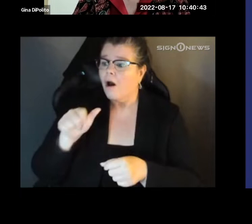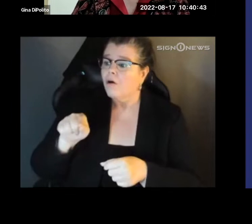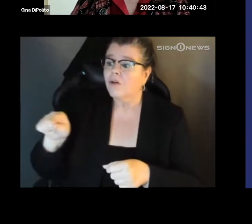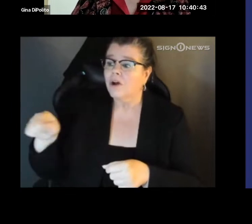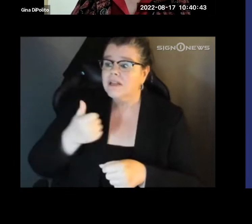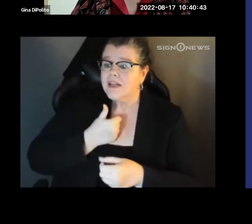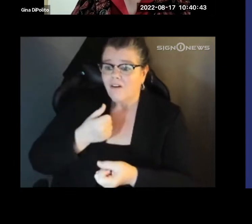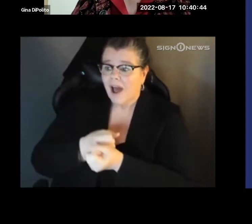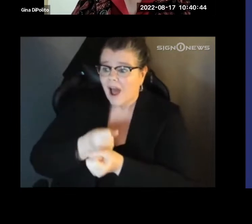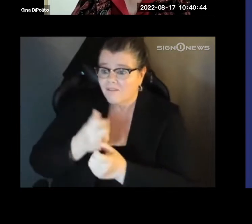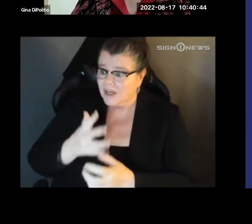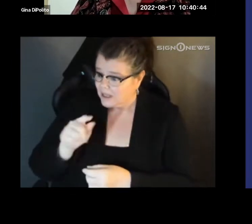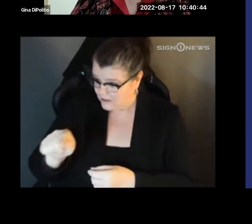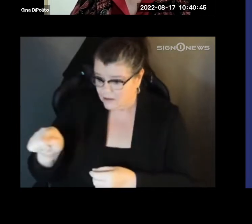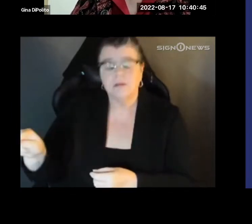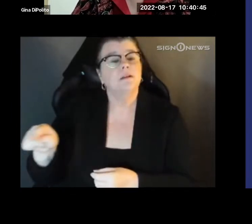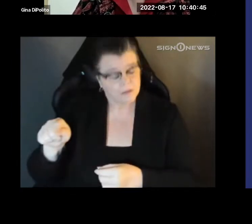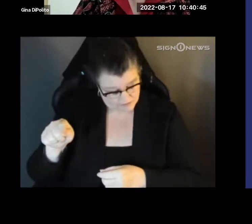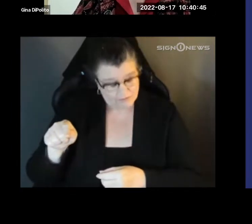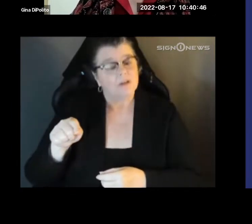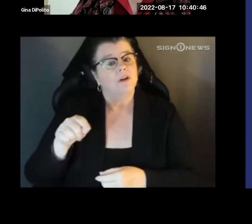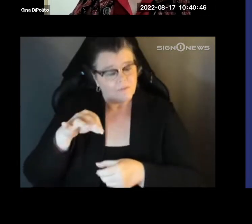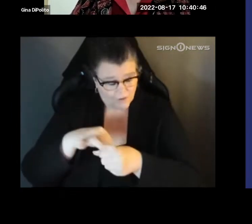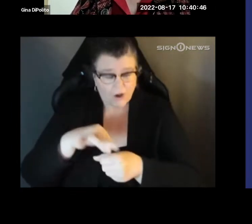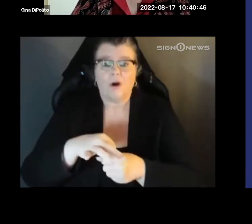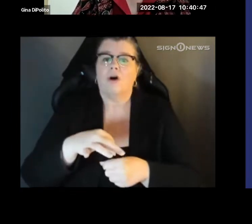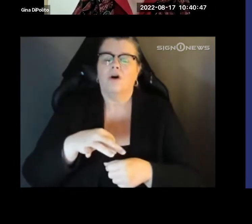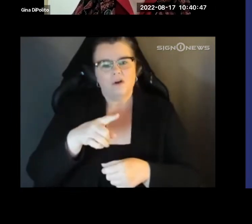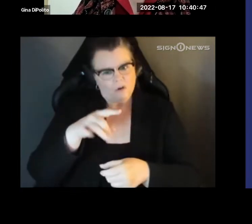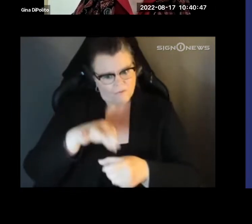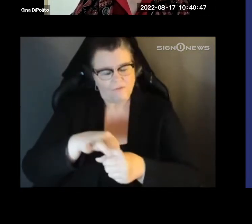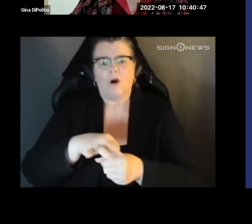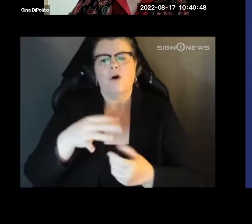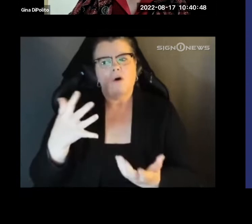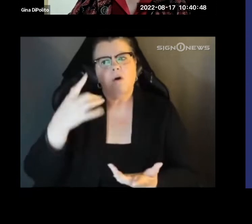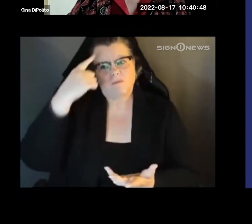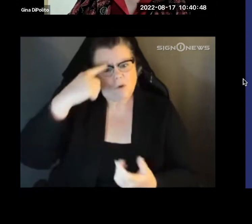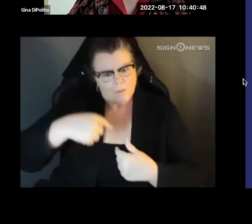there for anybody else uh disabled because that's important very important